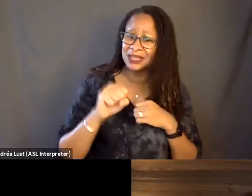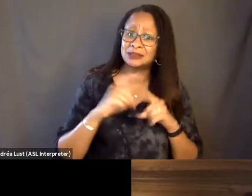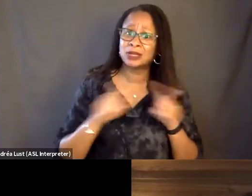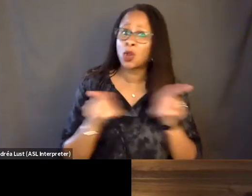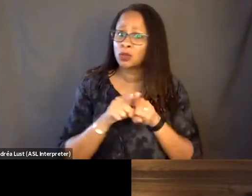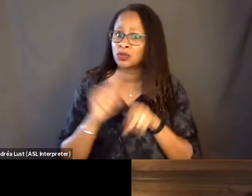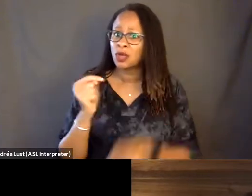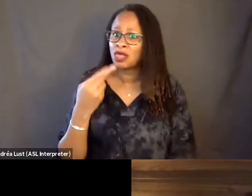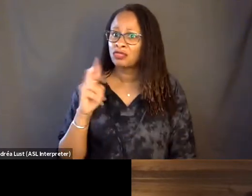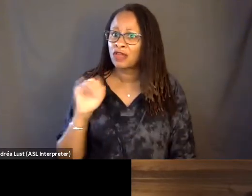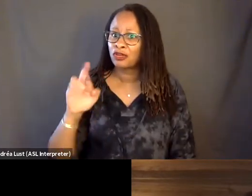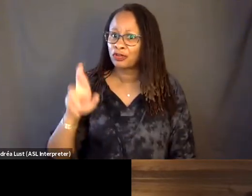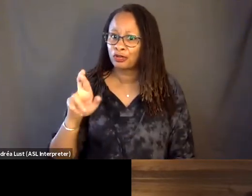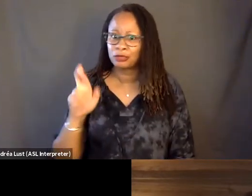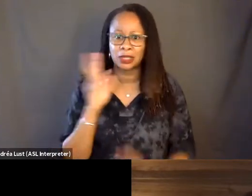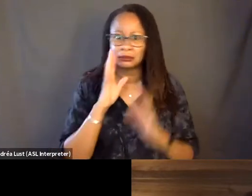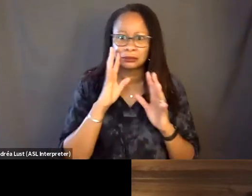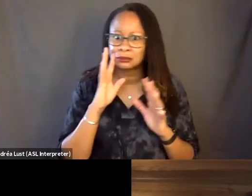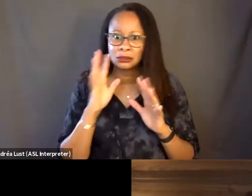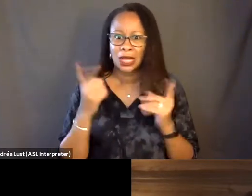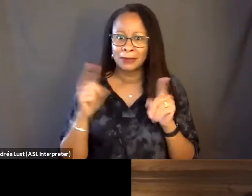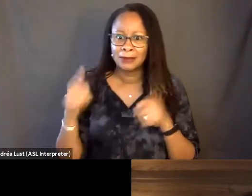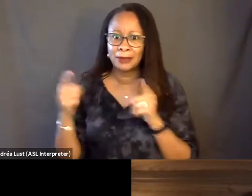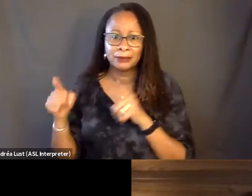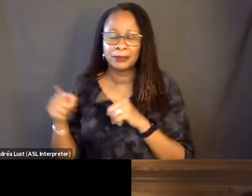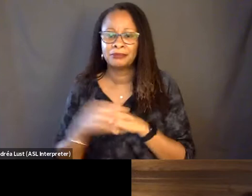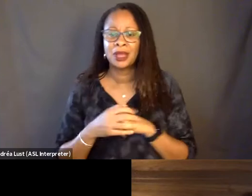And so, I wanted to see, too, in the crafting of it,